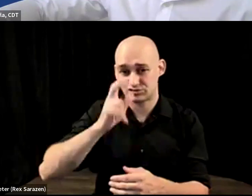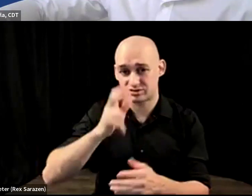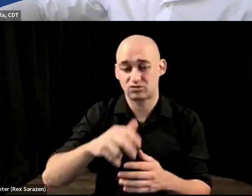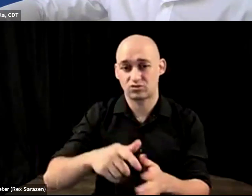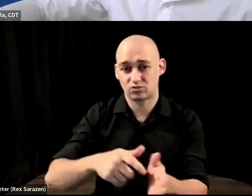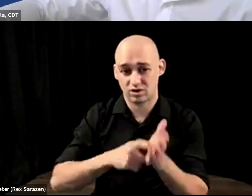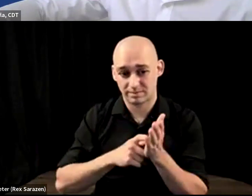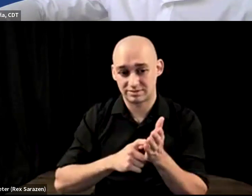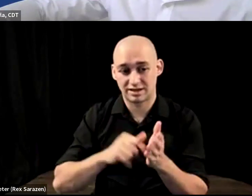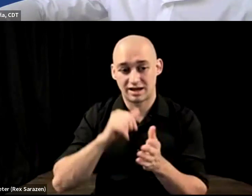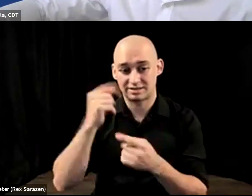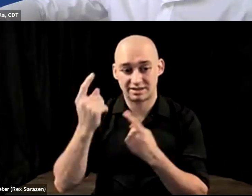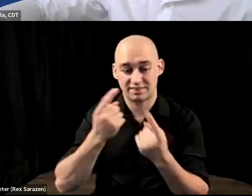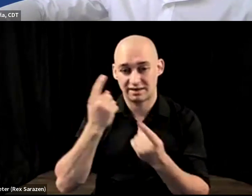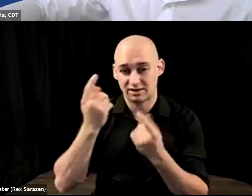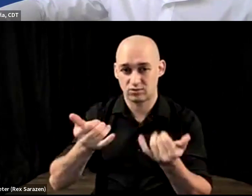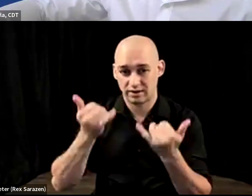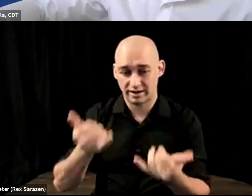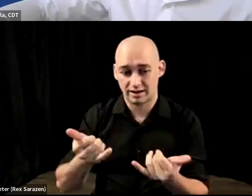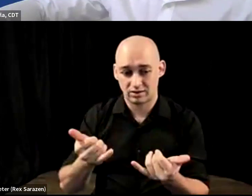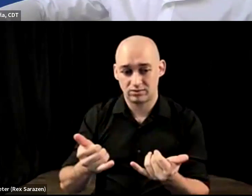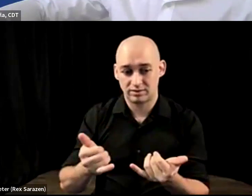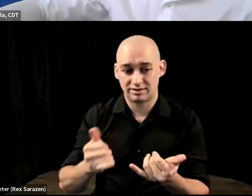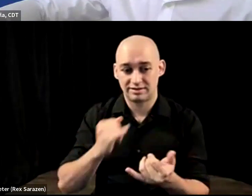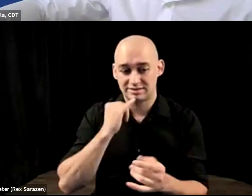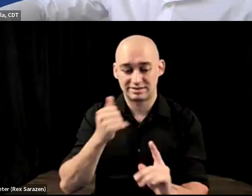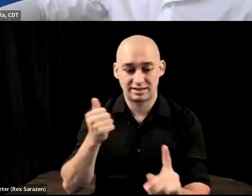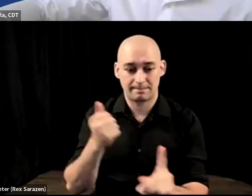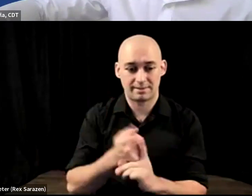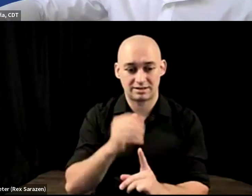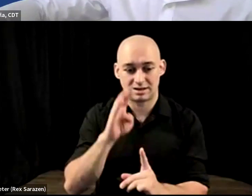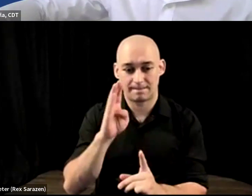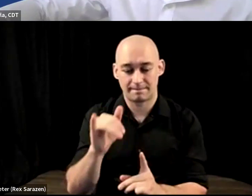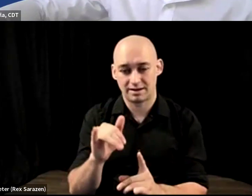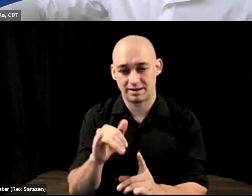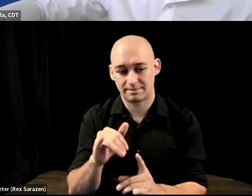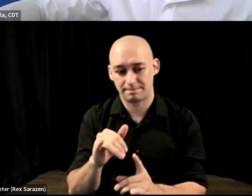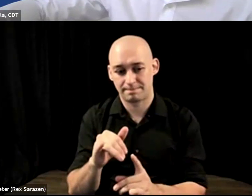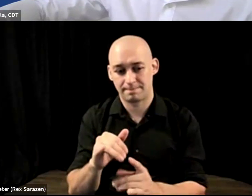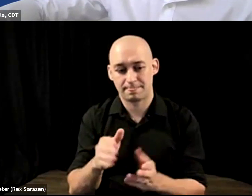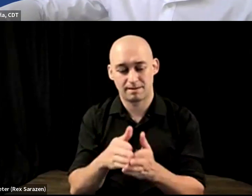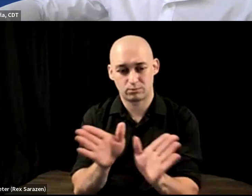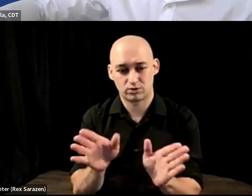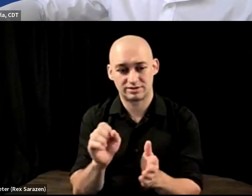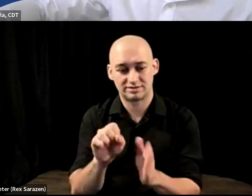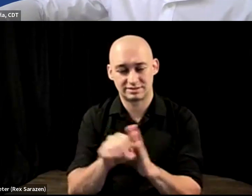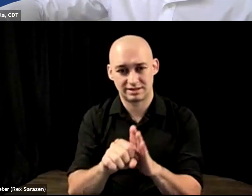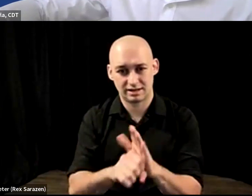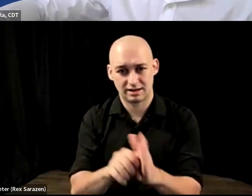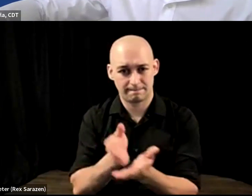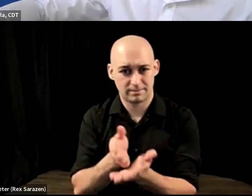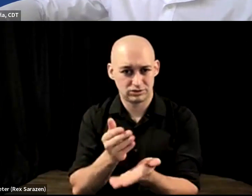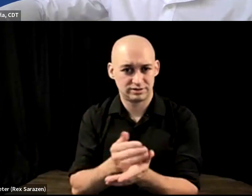I don't think it's currently. Impacted by the broader state budget considerations.